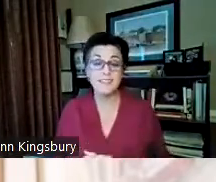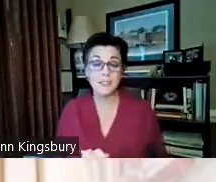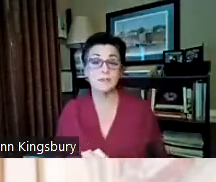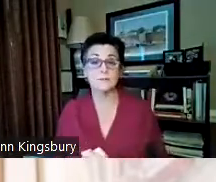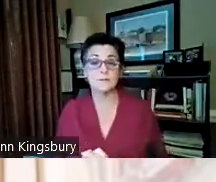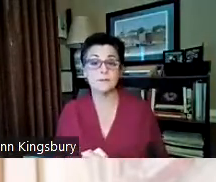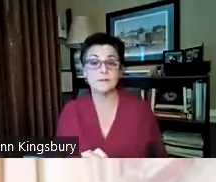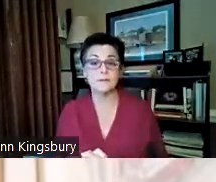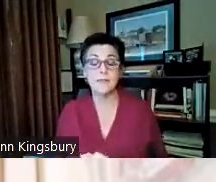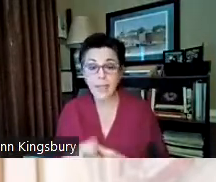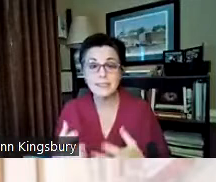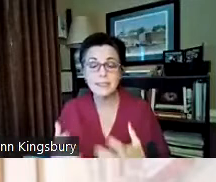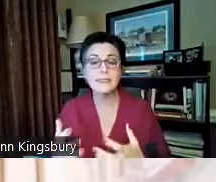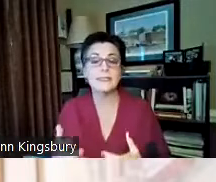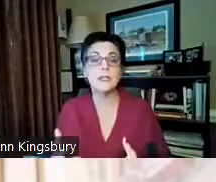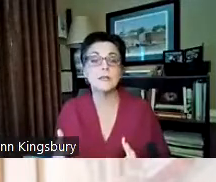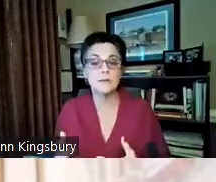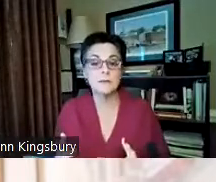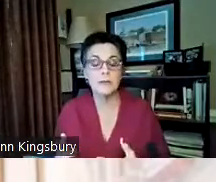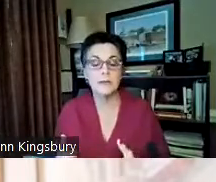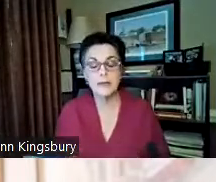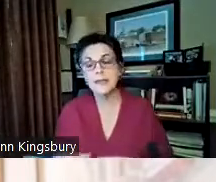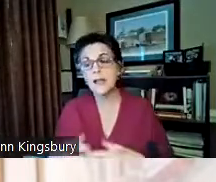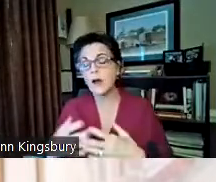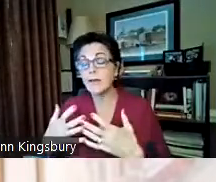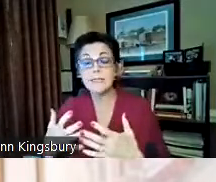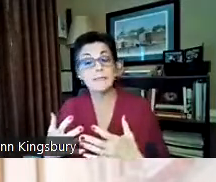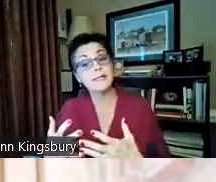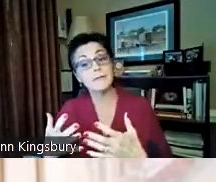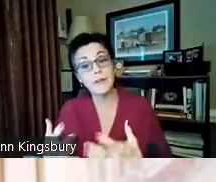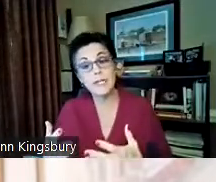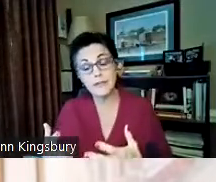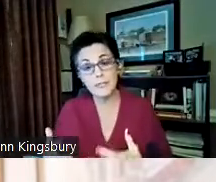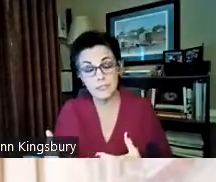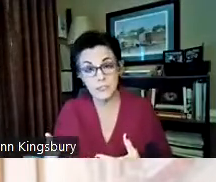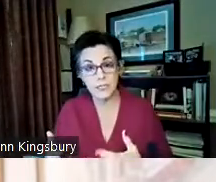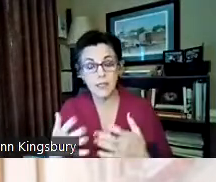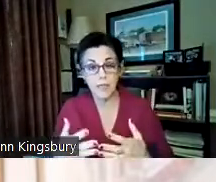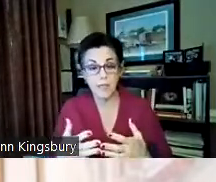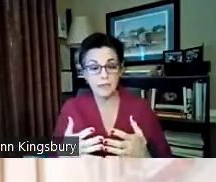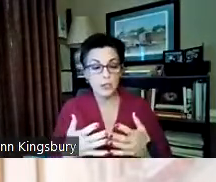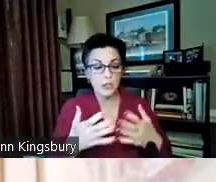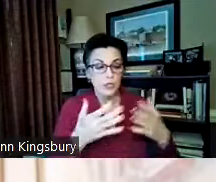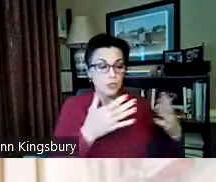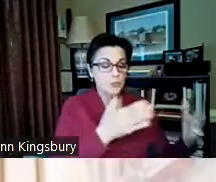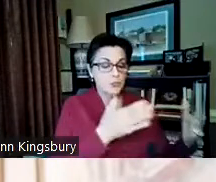decision. That's a decision. Now, obviously, that's a very different decision, then, do you